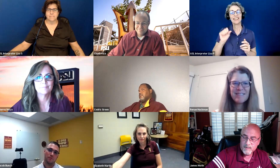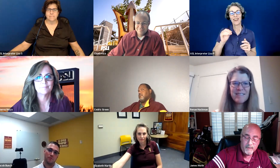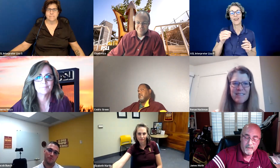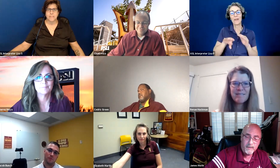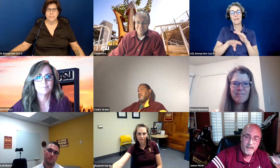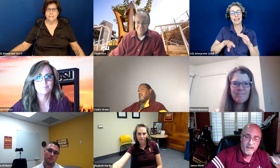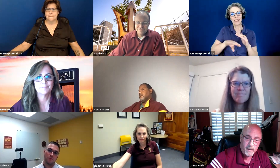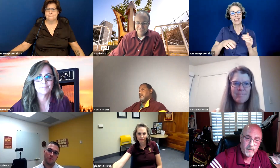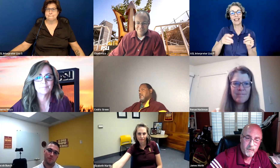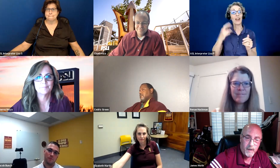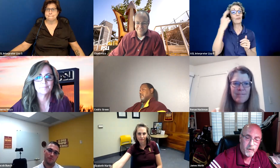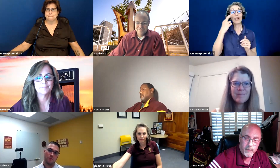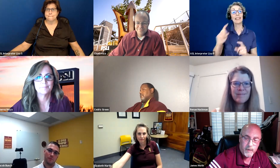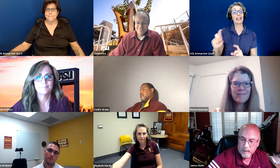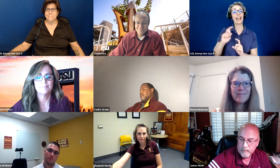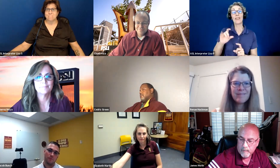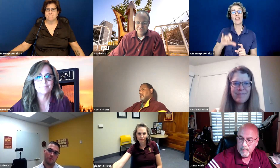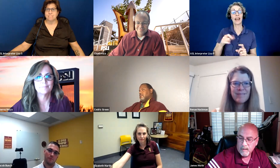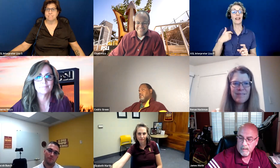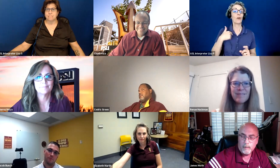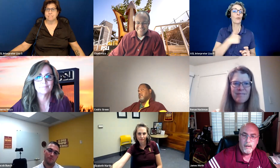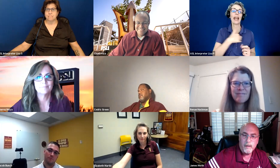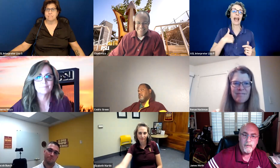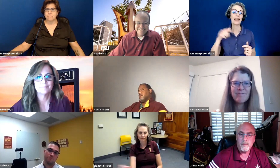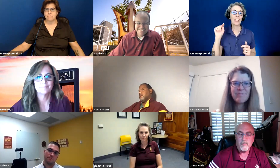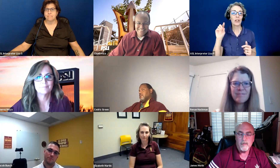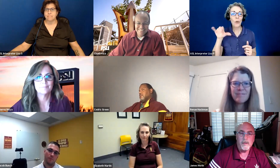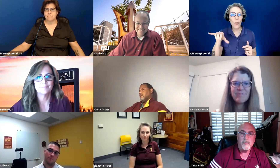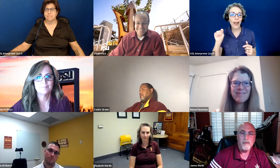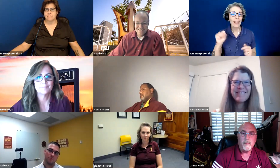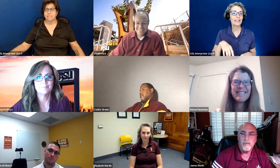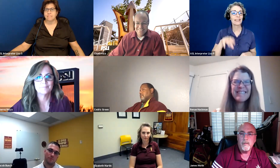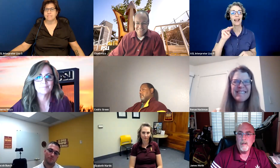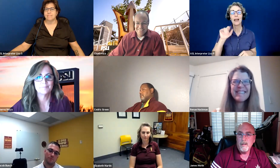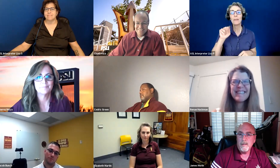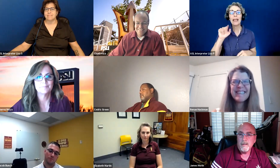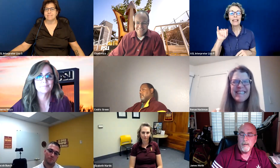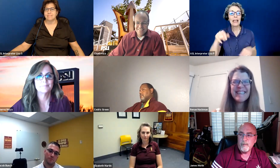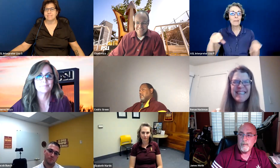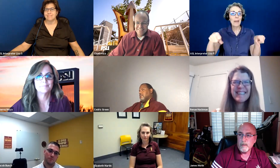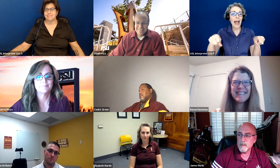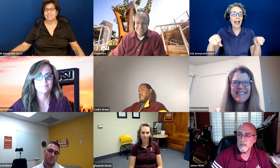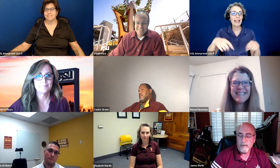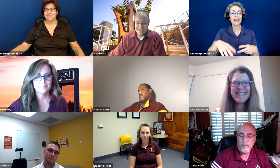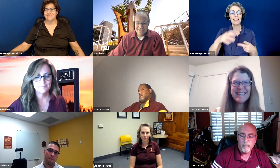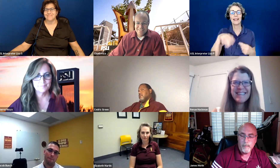The reason I was given that is because we had toys, we had mini bikes and snowmobiles, and they didn't have four wheelers back then